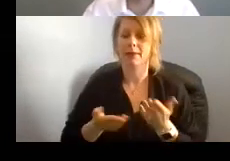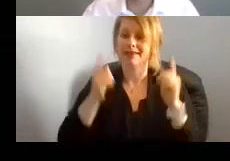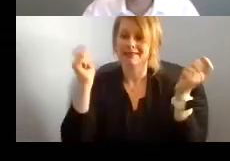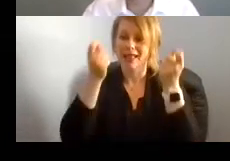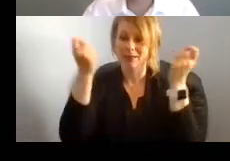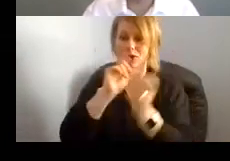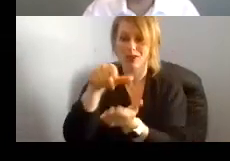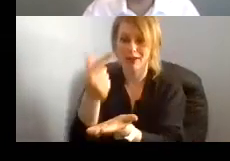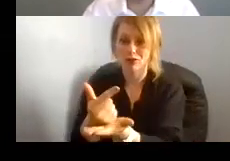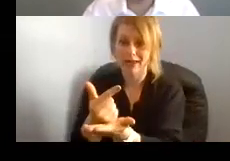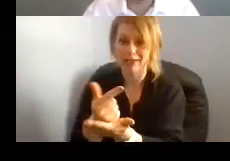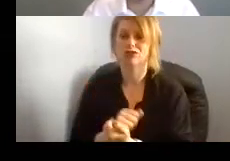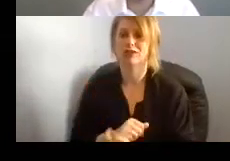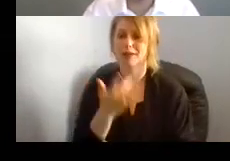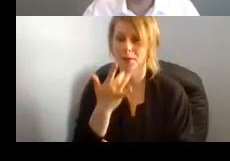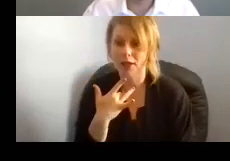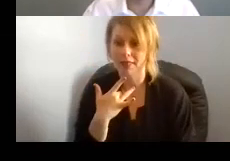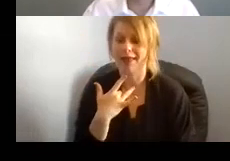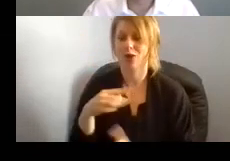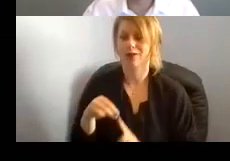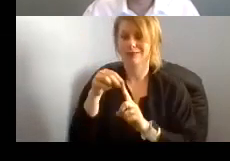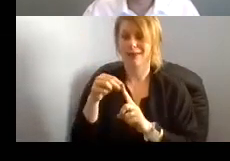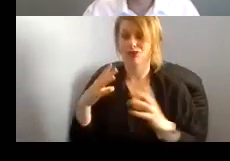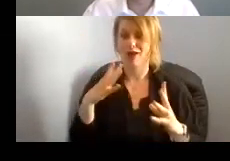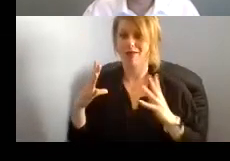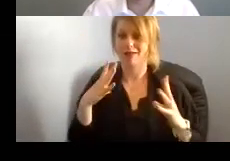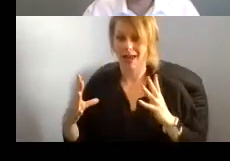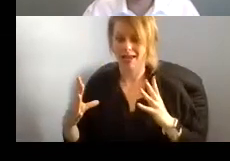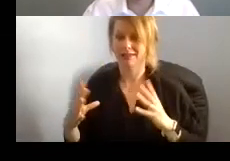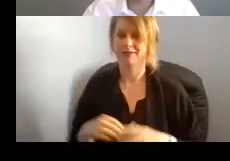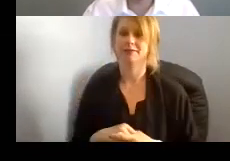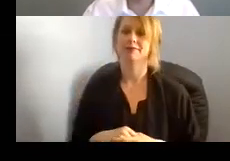their birthday, or special holidays. And transition, such as from high school to college,